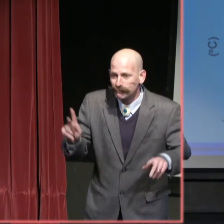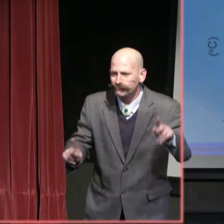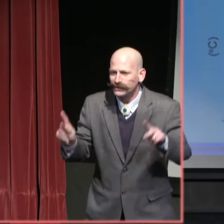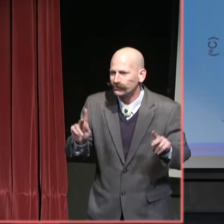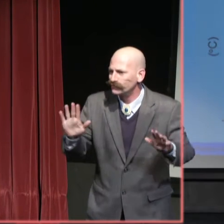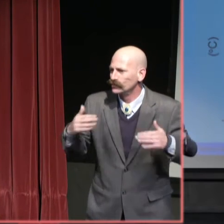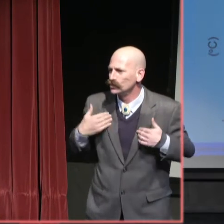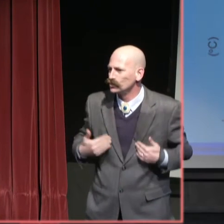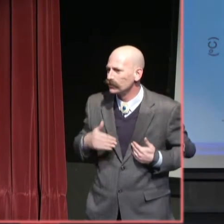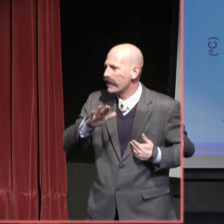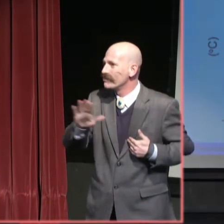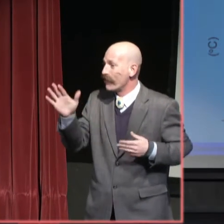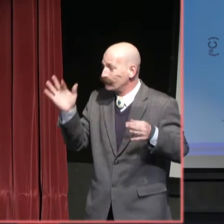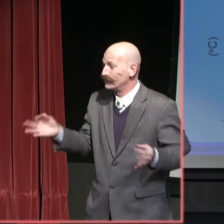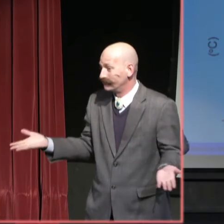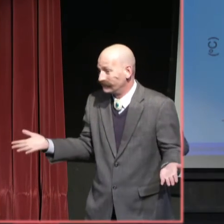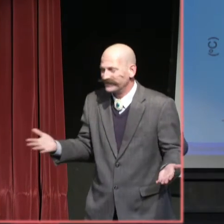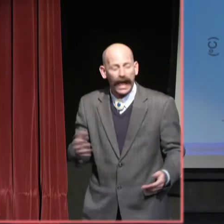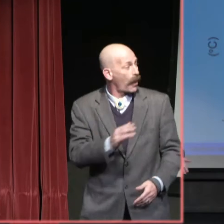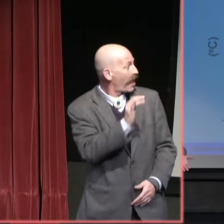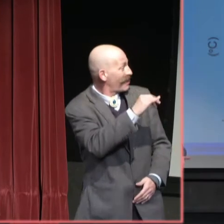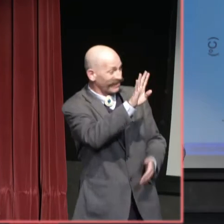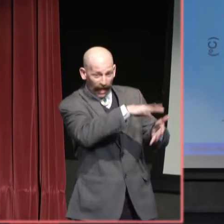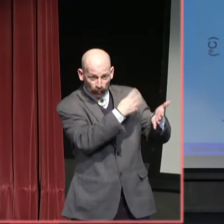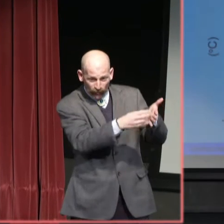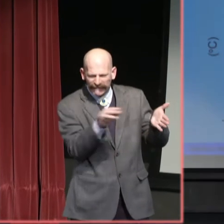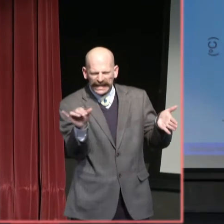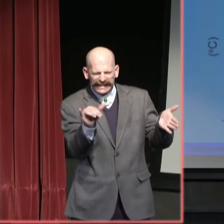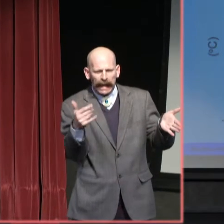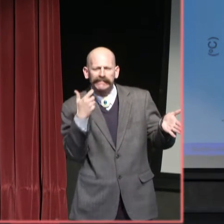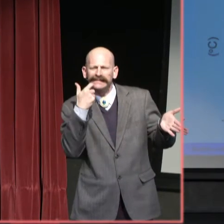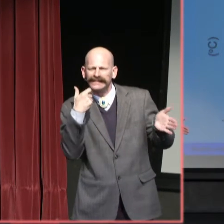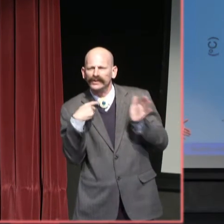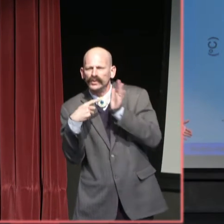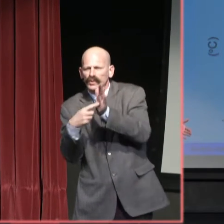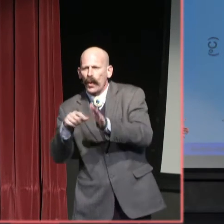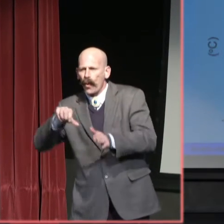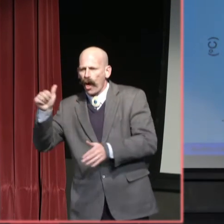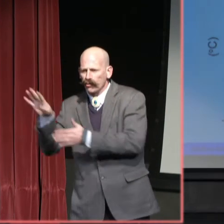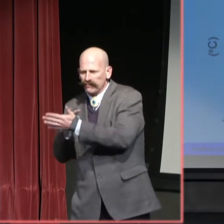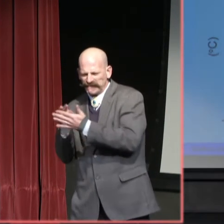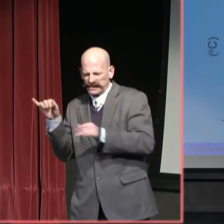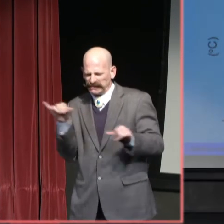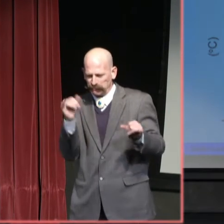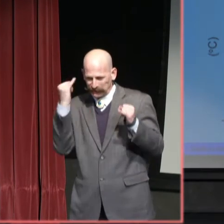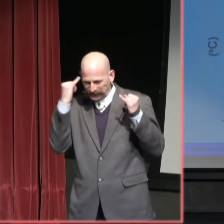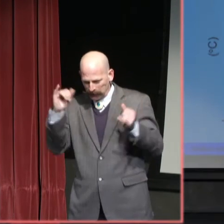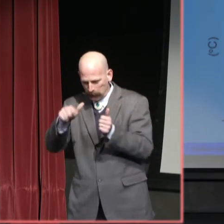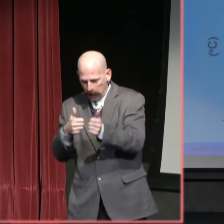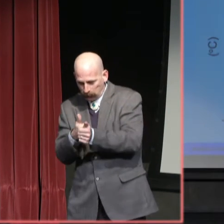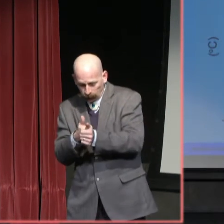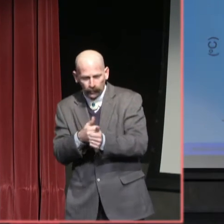I'm showing again the same graph as before, it's a human decision which of these tracks to follow.